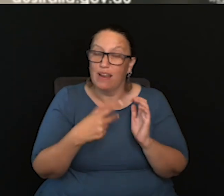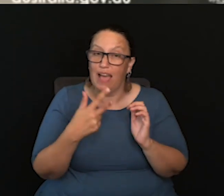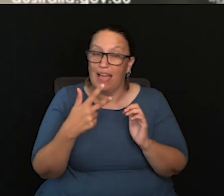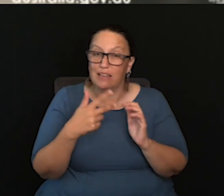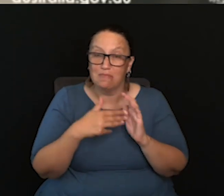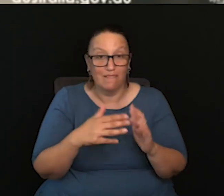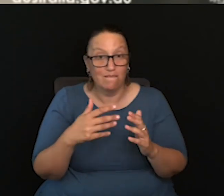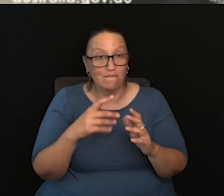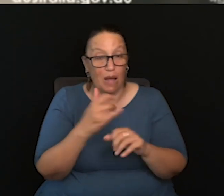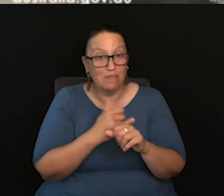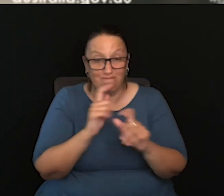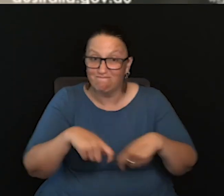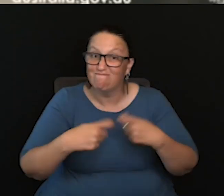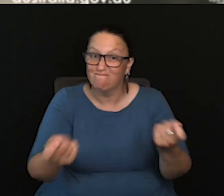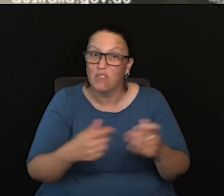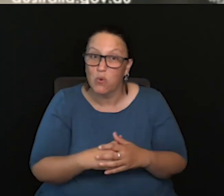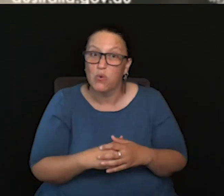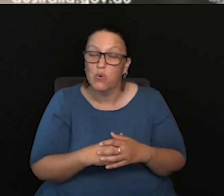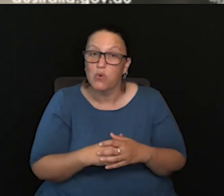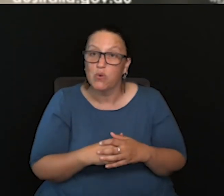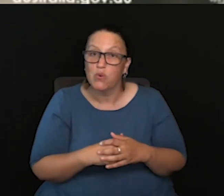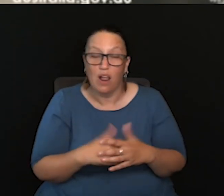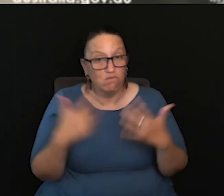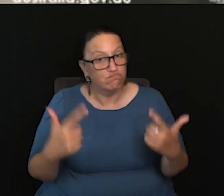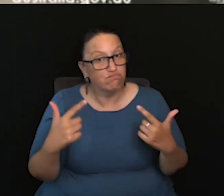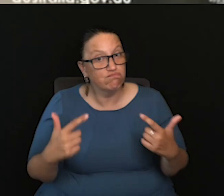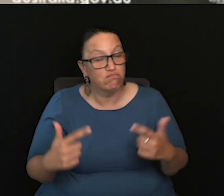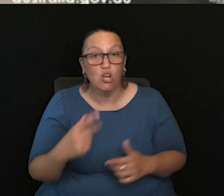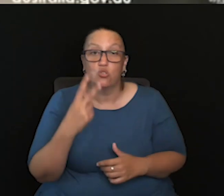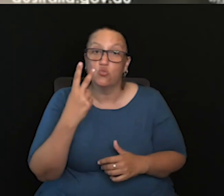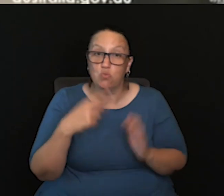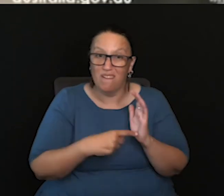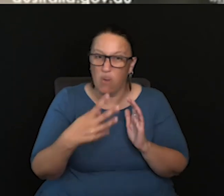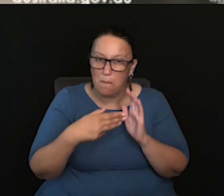deliver over 2.4 million rapid antigen tests,